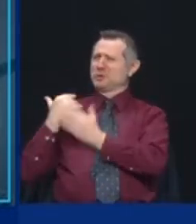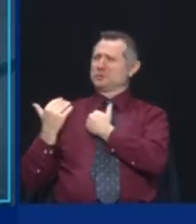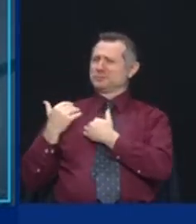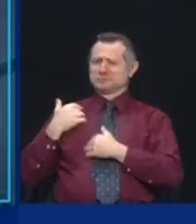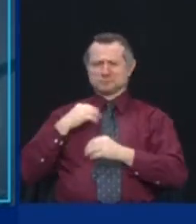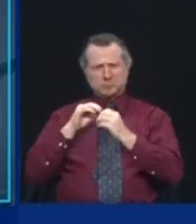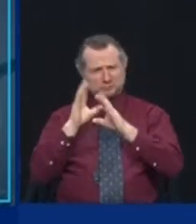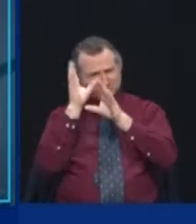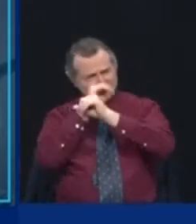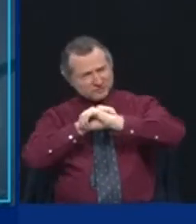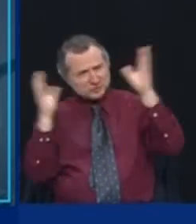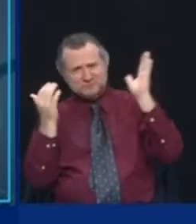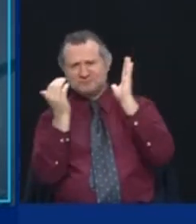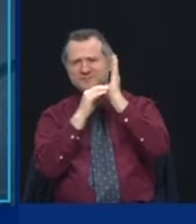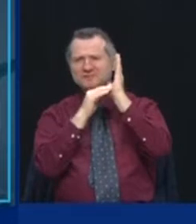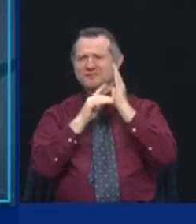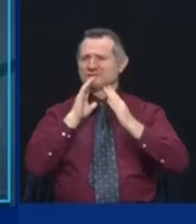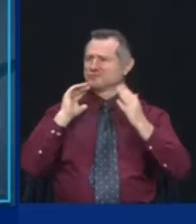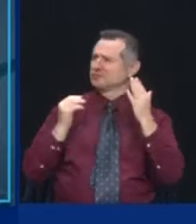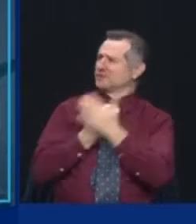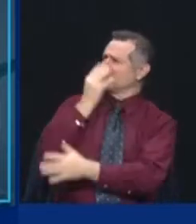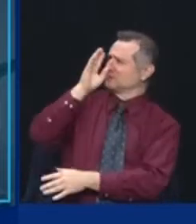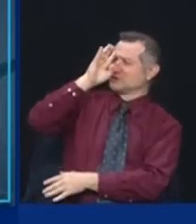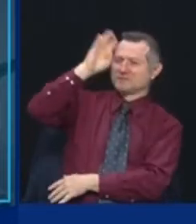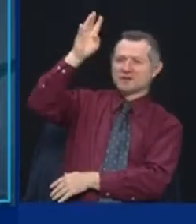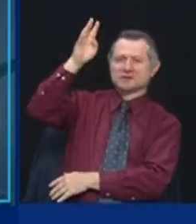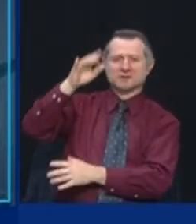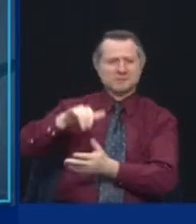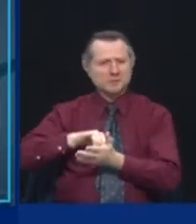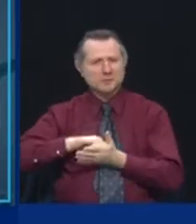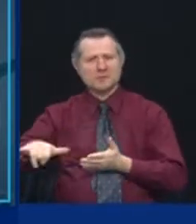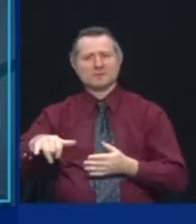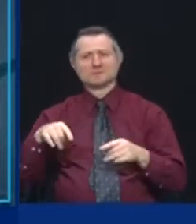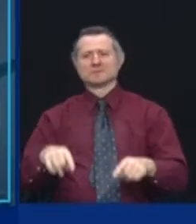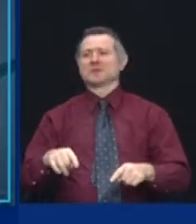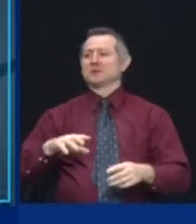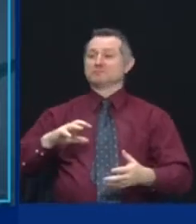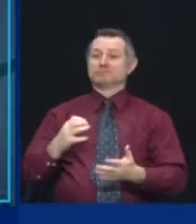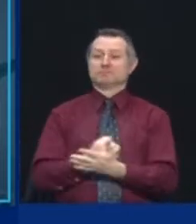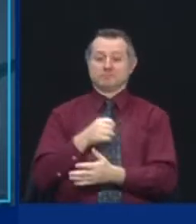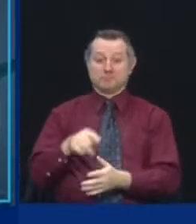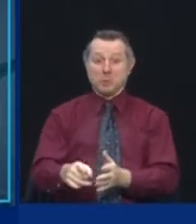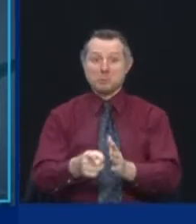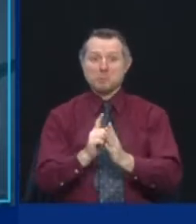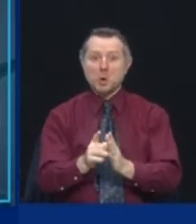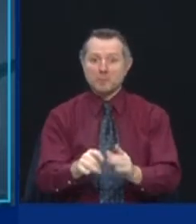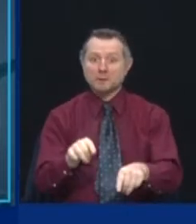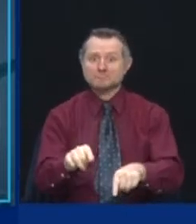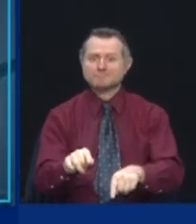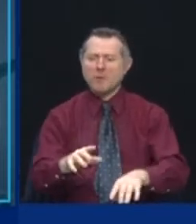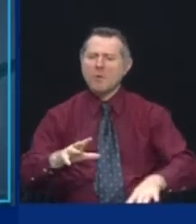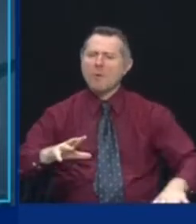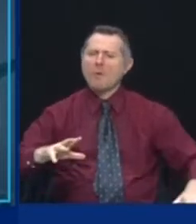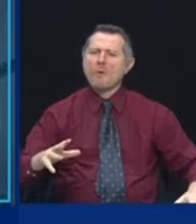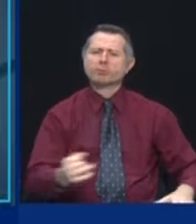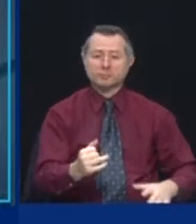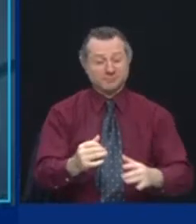WE WANT TO BE BETTER THAN WE WERE BEFORE. WE WANT TO REIMAGINE NEW YORK. REINVENT NEW YORK, REBUILD NEW YORK.